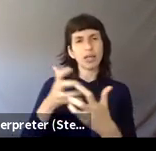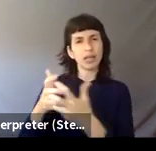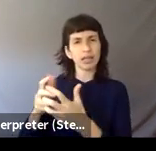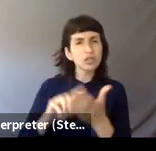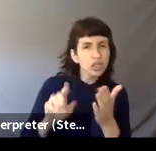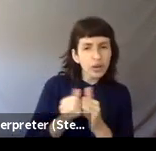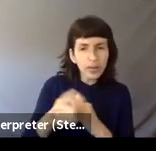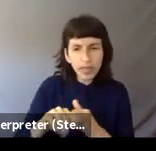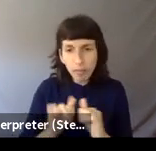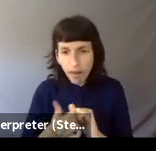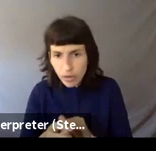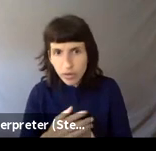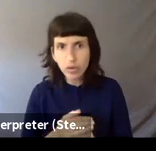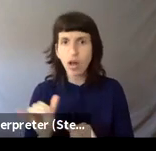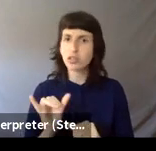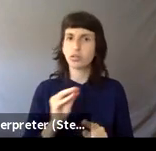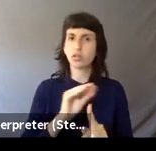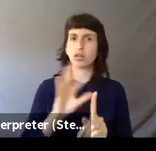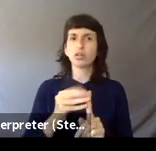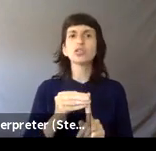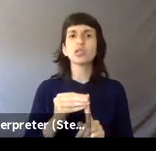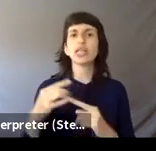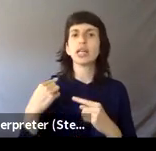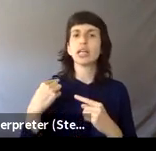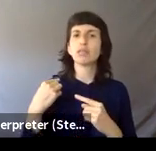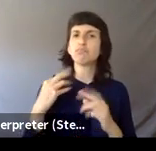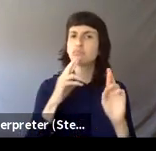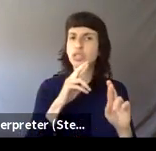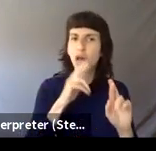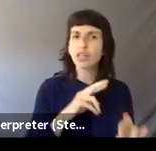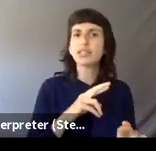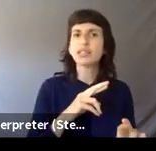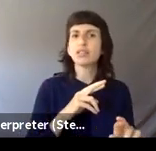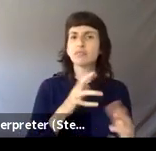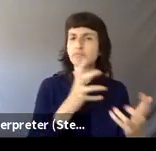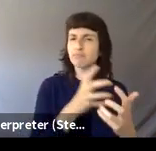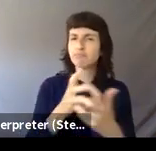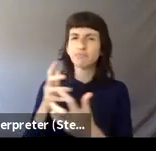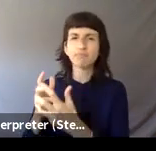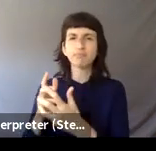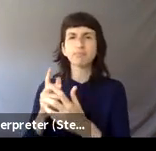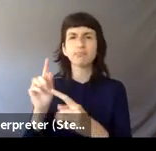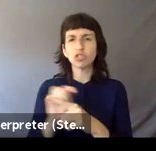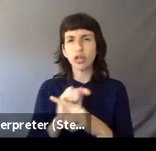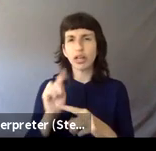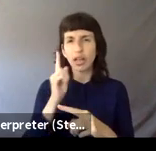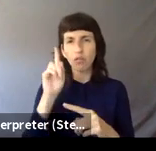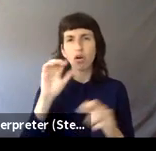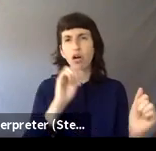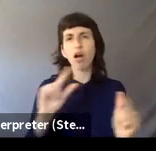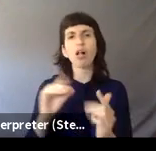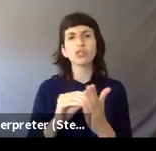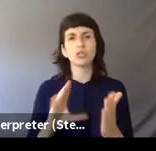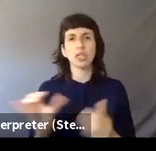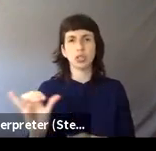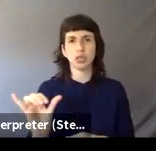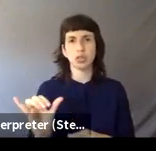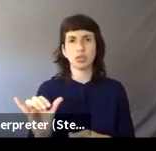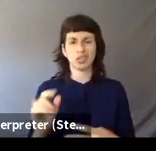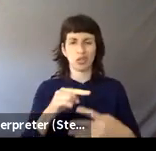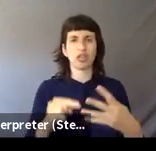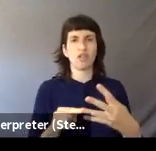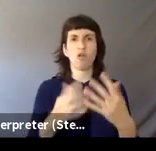Social-emotional learning, especially in this current kind of learning environment that we're in. How can we make sure we're meeting those emotional needs for all of our students, and checking